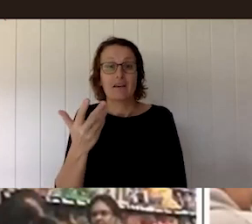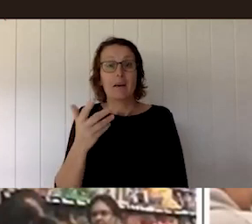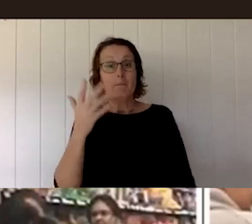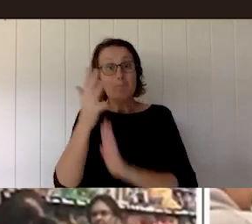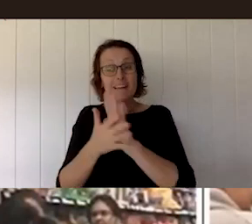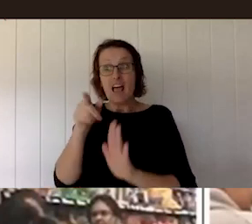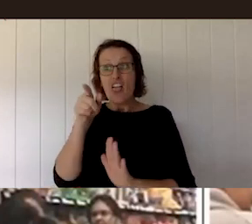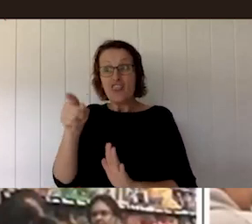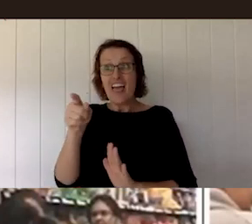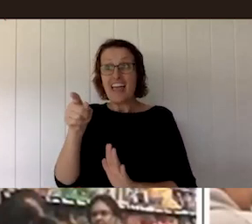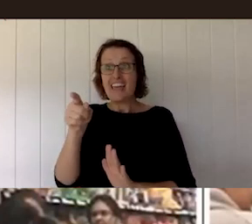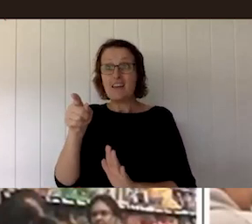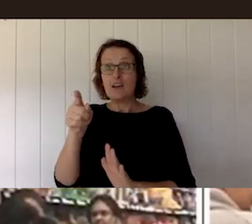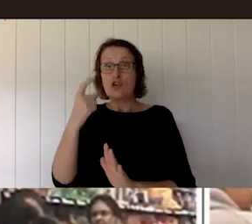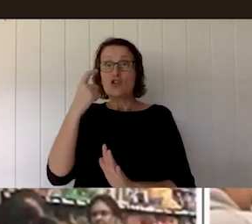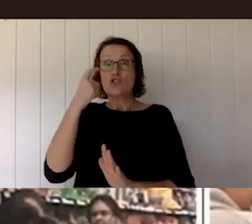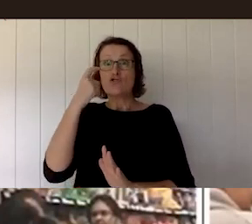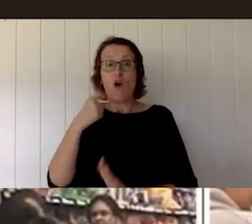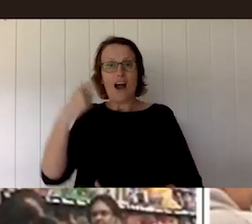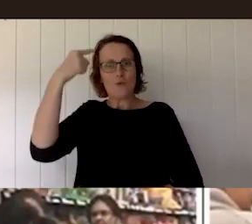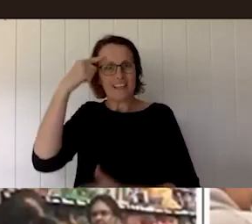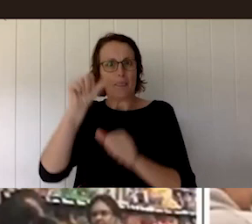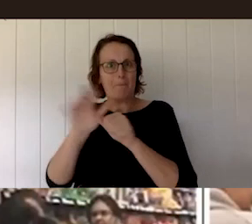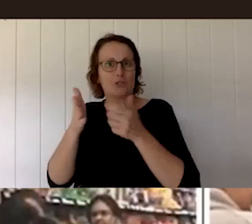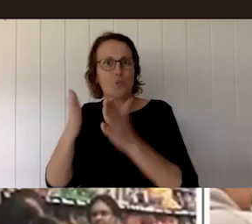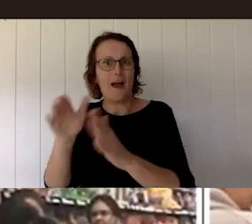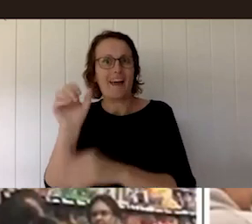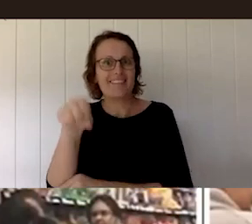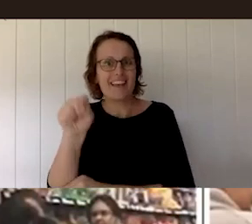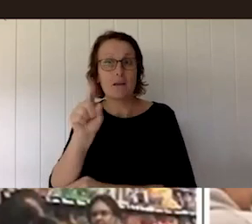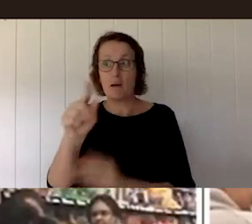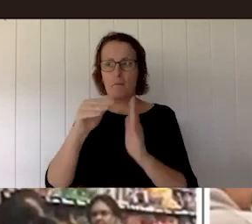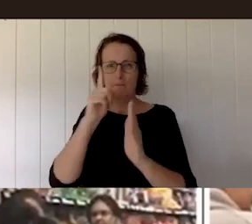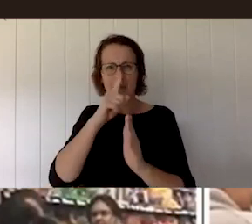not based on something. But people at the moment are acting out of fear